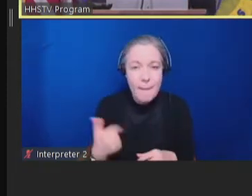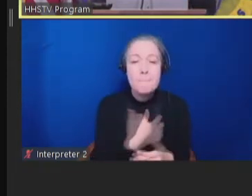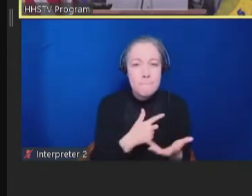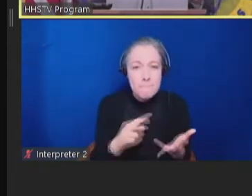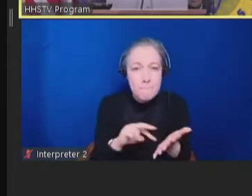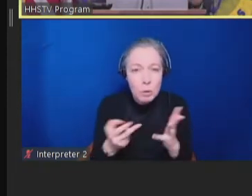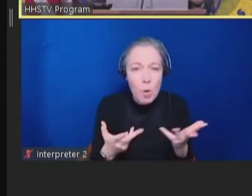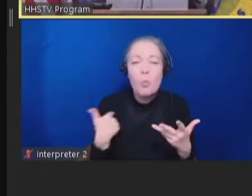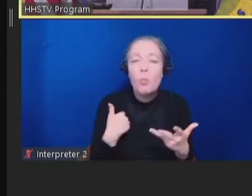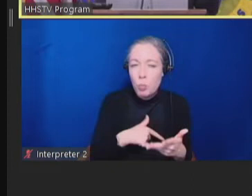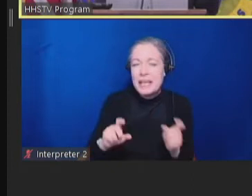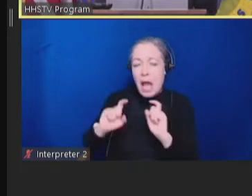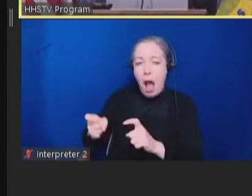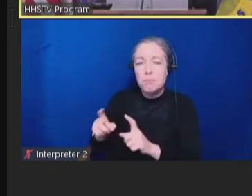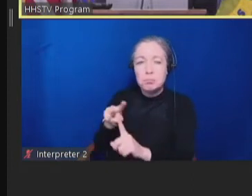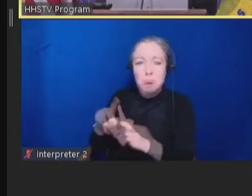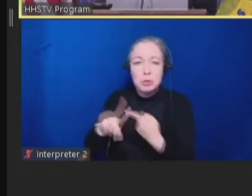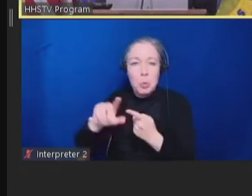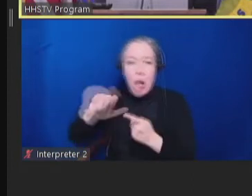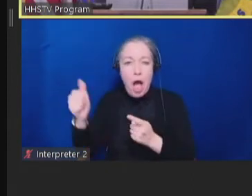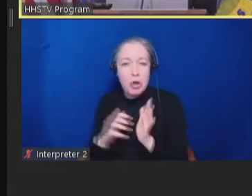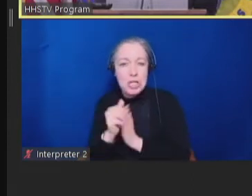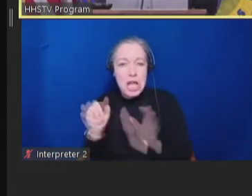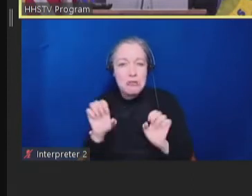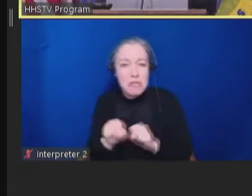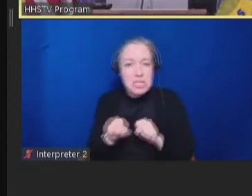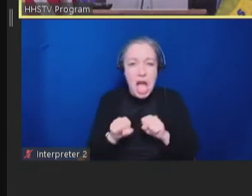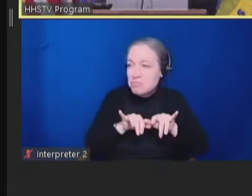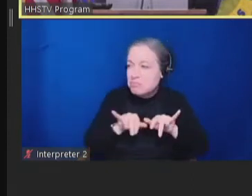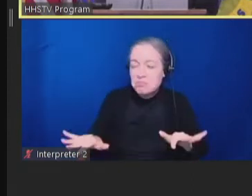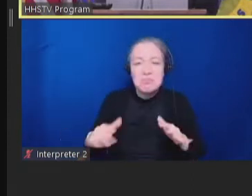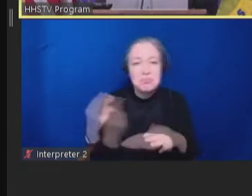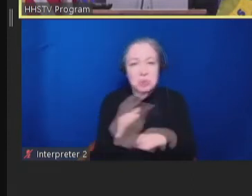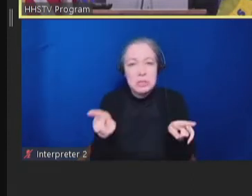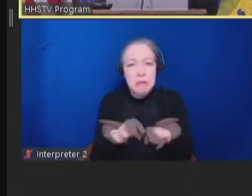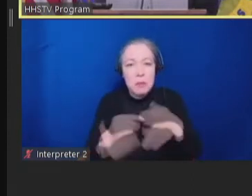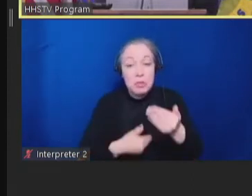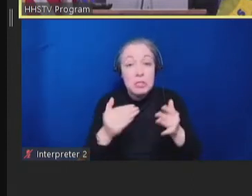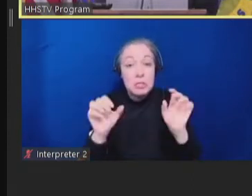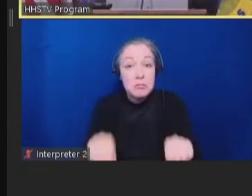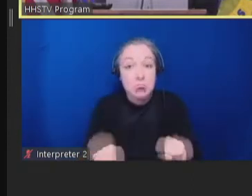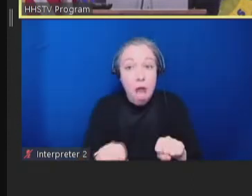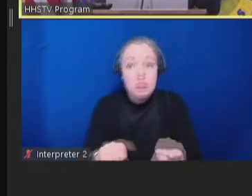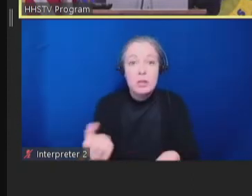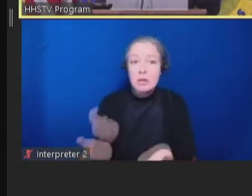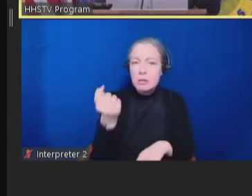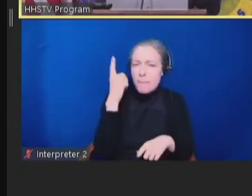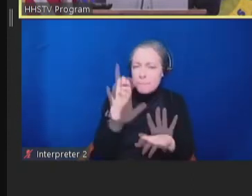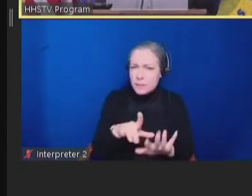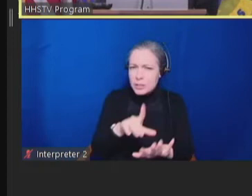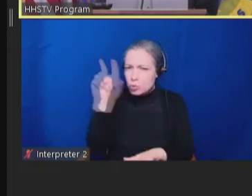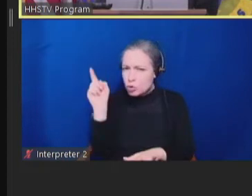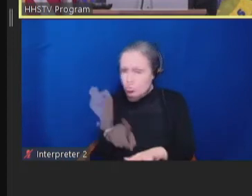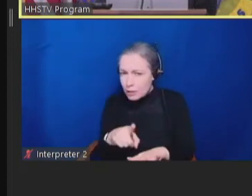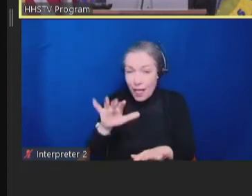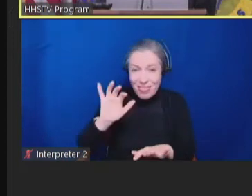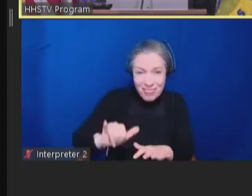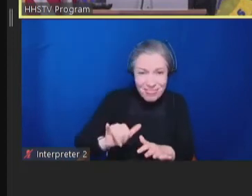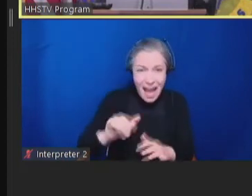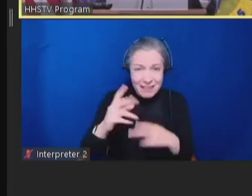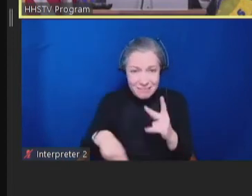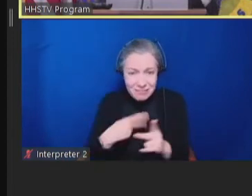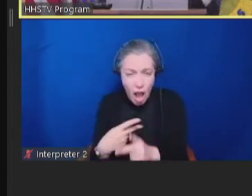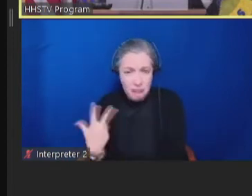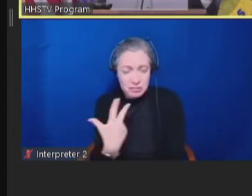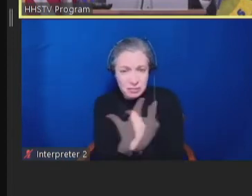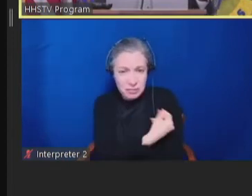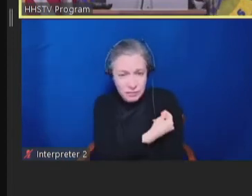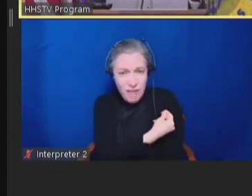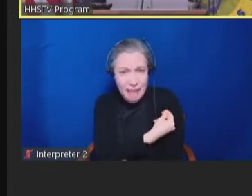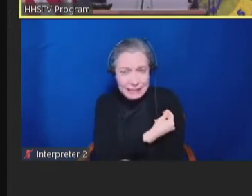Okay. Does -- do individualized mRNA neoantigen vaccines stimulate a T cell in pancreatic cancer,